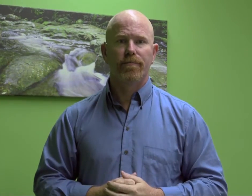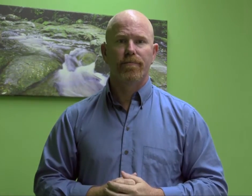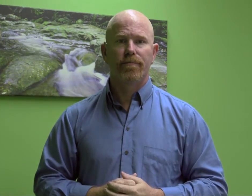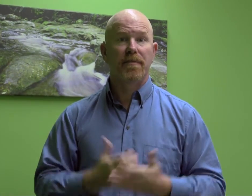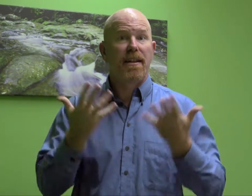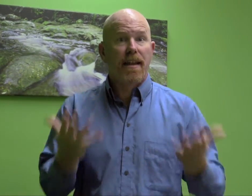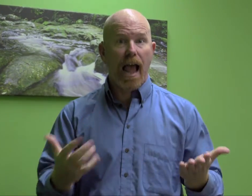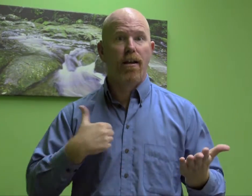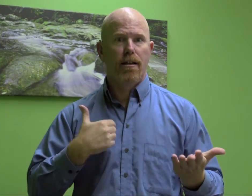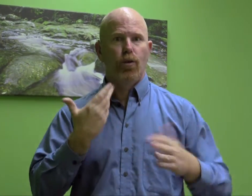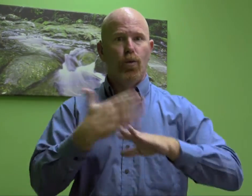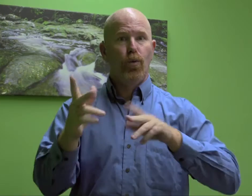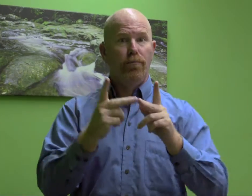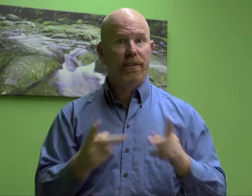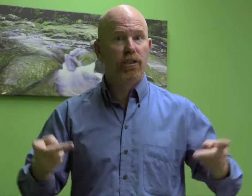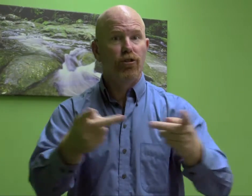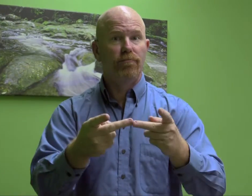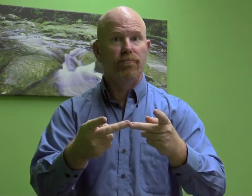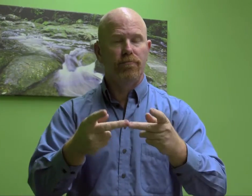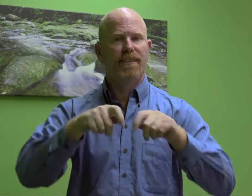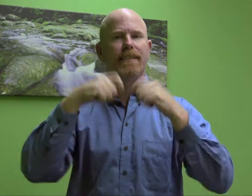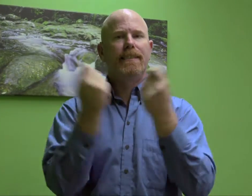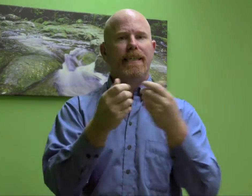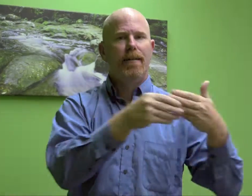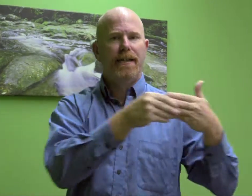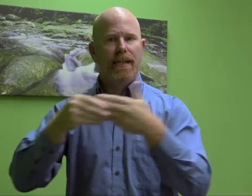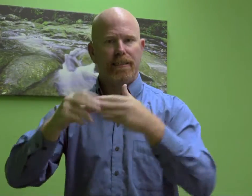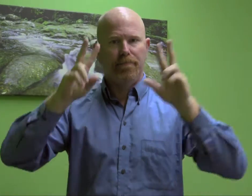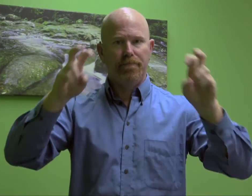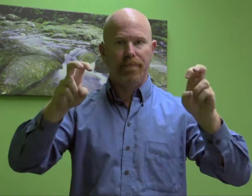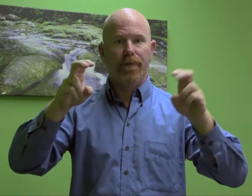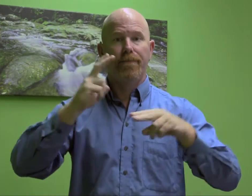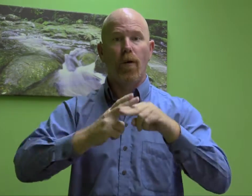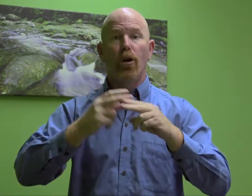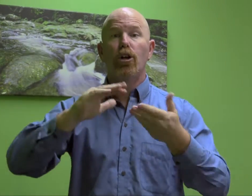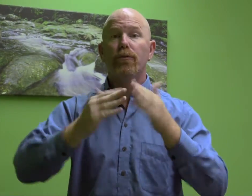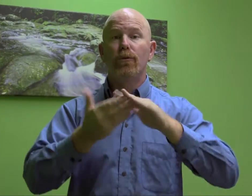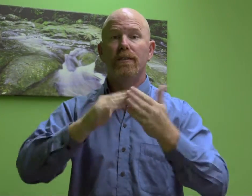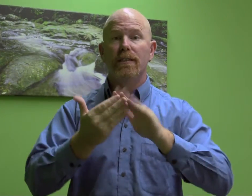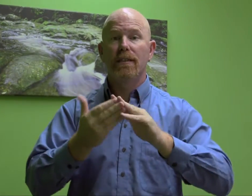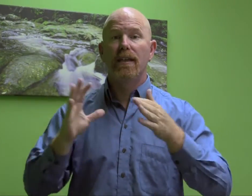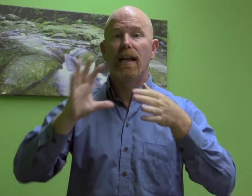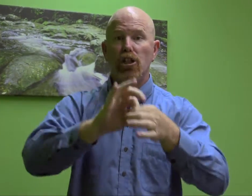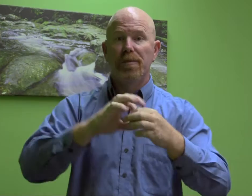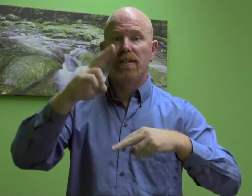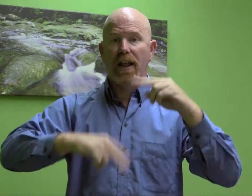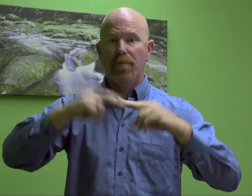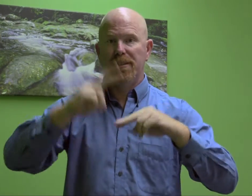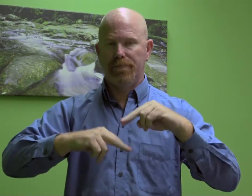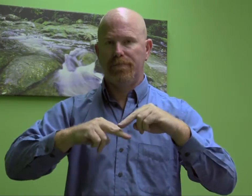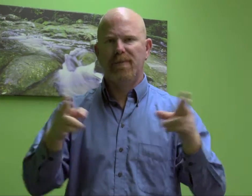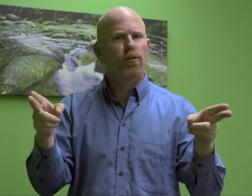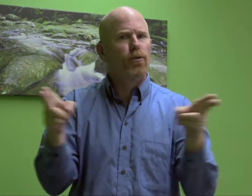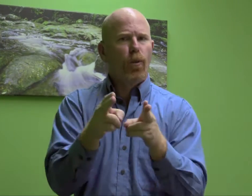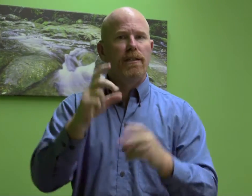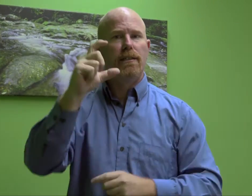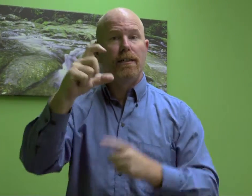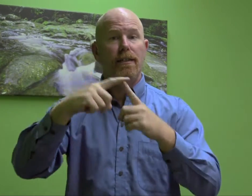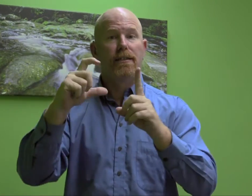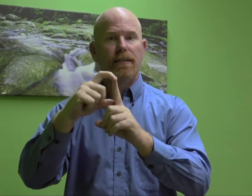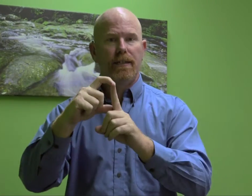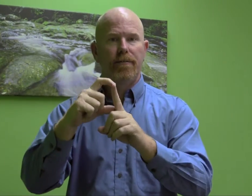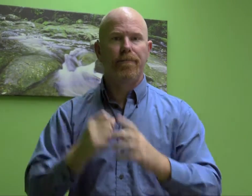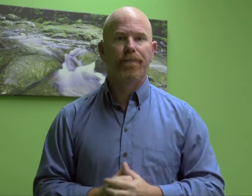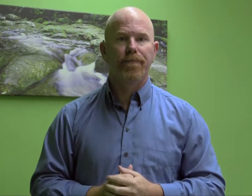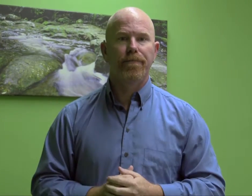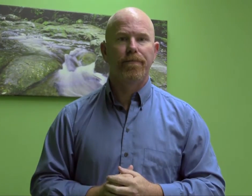I have a new position, I am now the team leader for the Community Engagement and Development team CED.